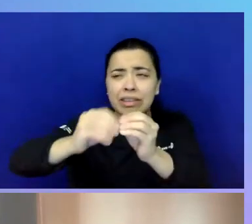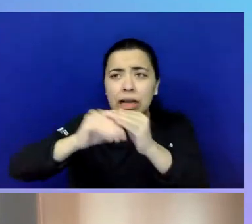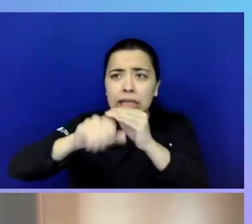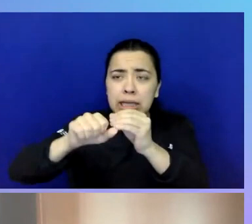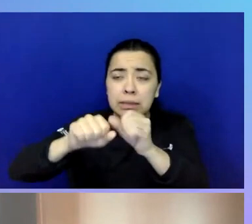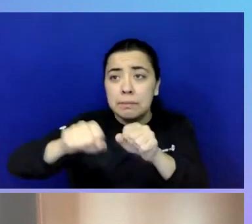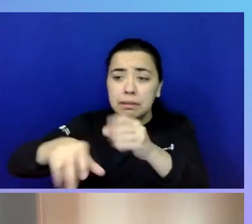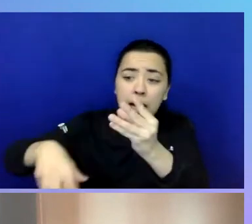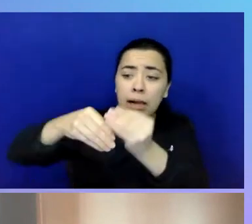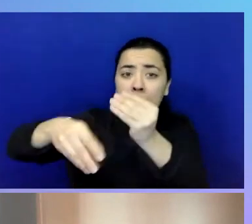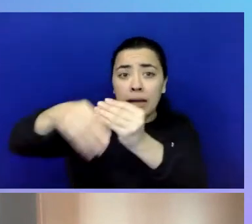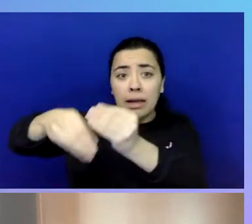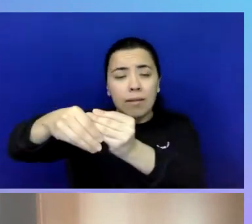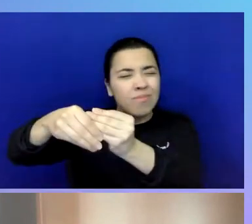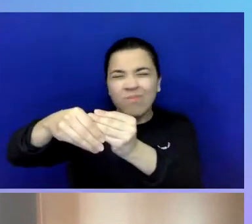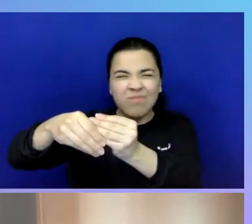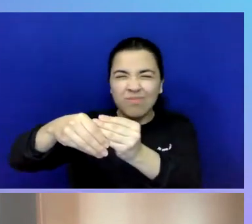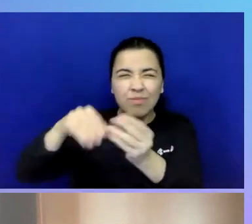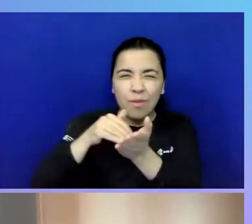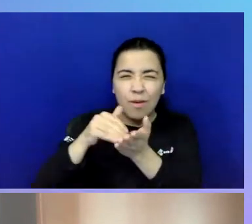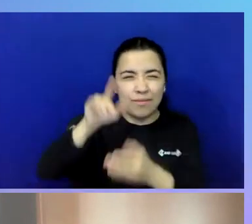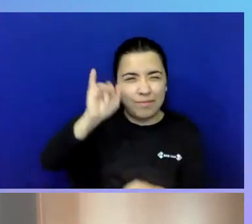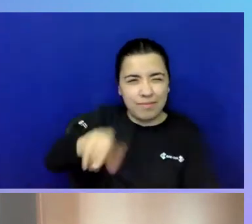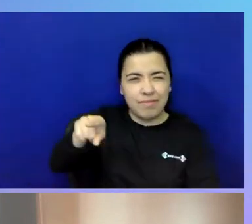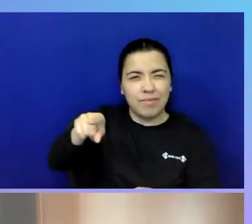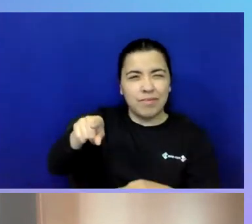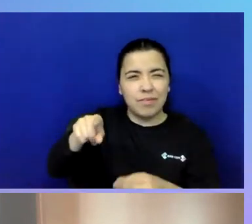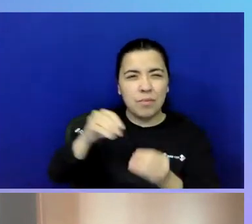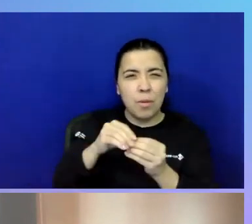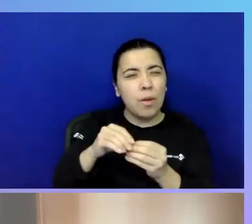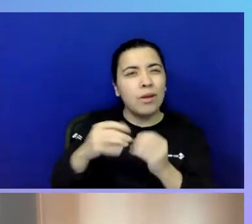lead often to increased technical debt, um sometimes a